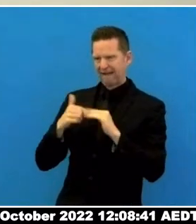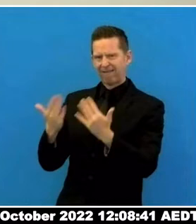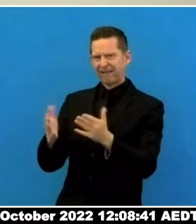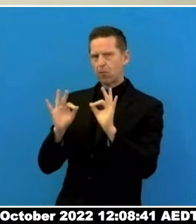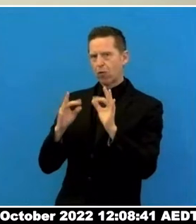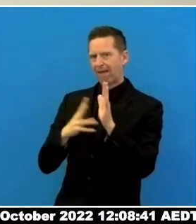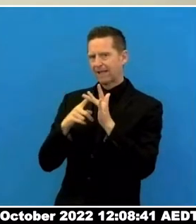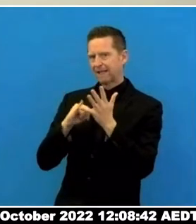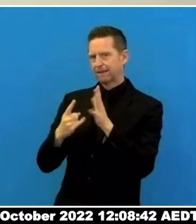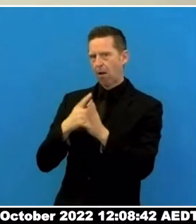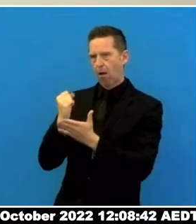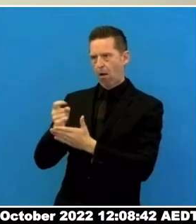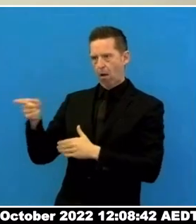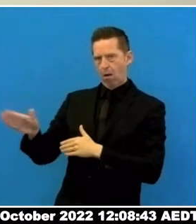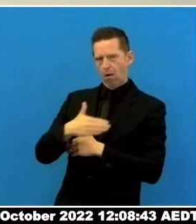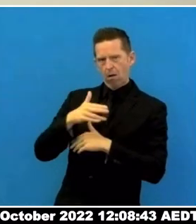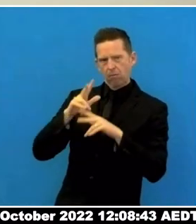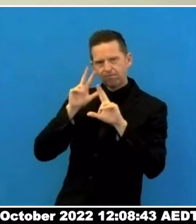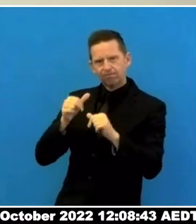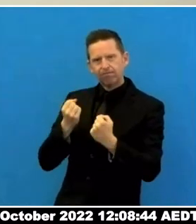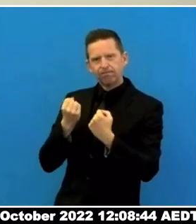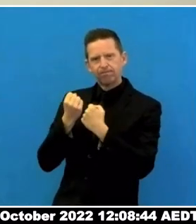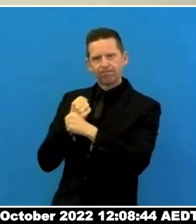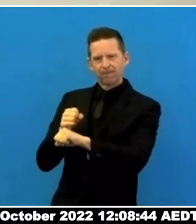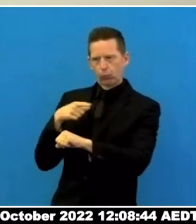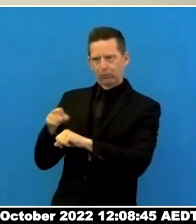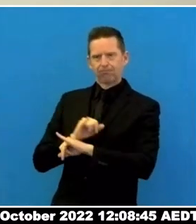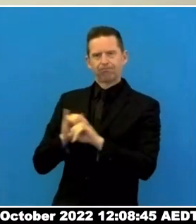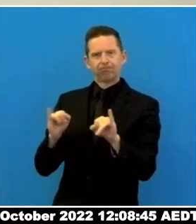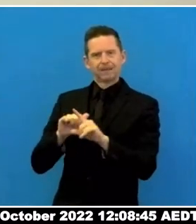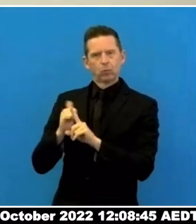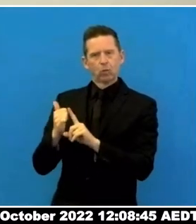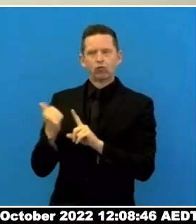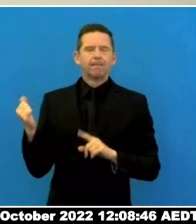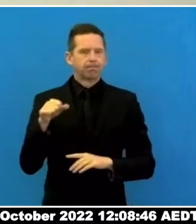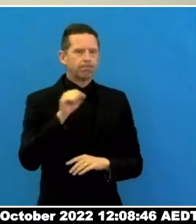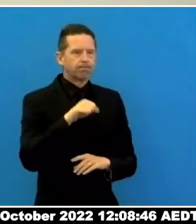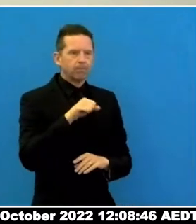I don't want to oversimplify that, but is that a fair description? Yes, there's a cap on those places,